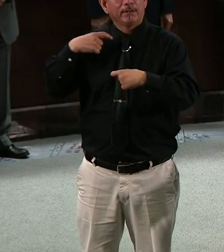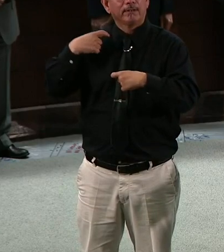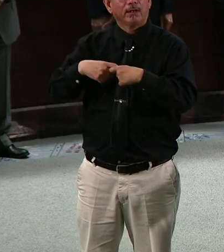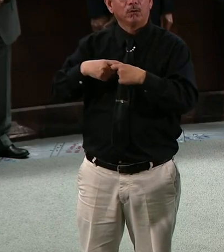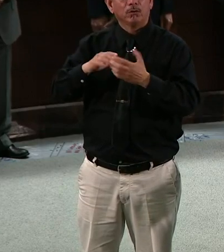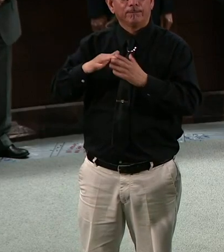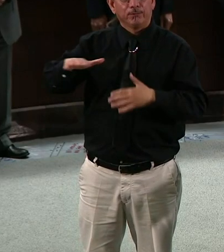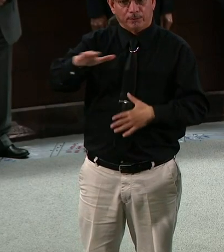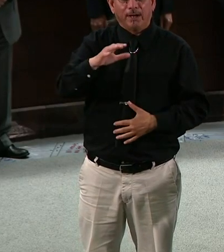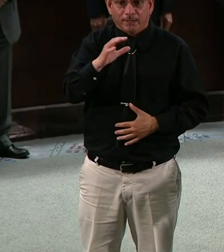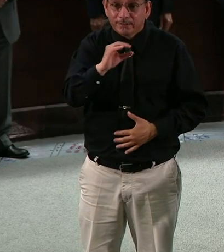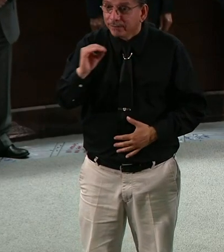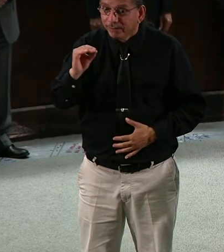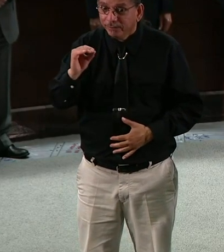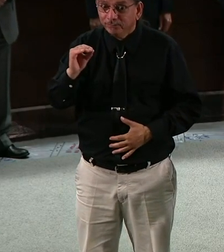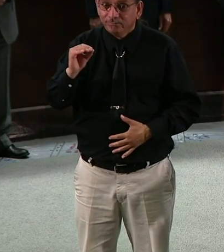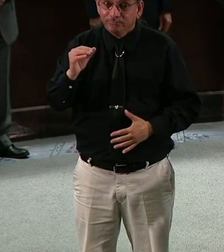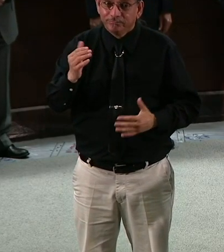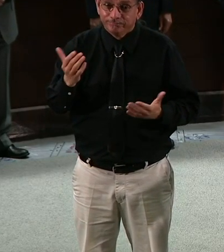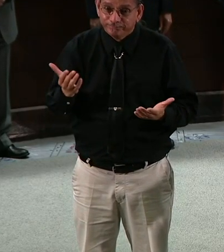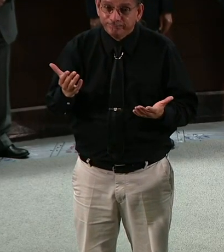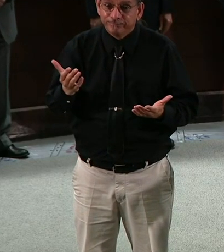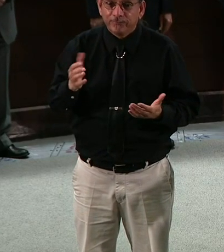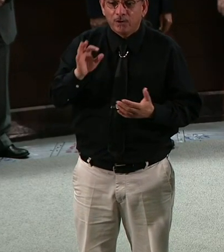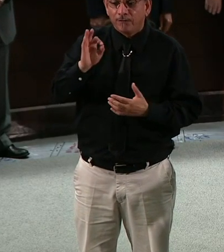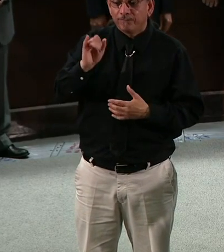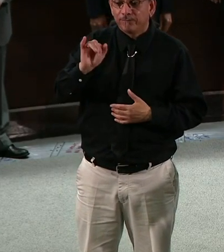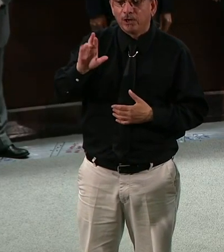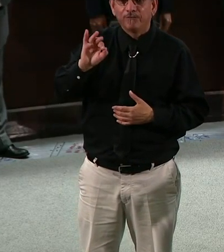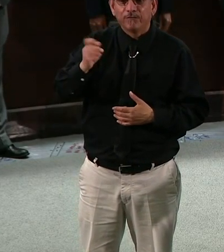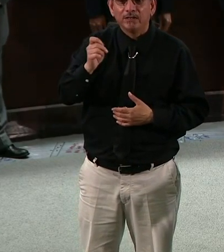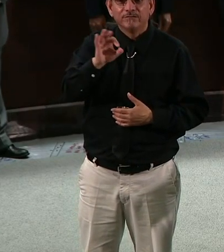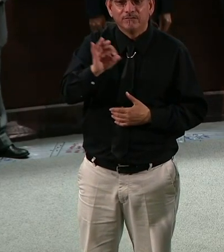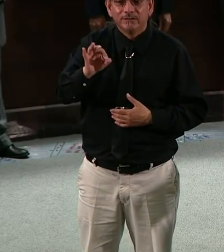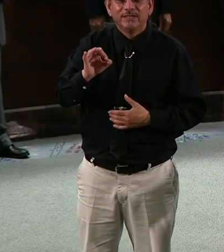HAS AND LIKE WHEN YOU GO. AND